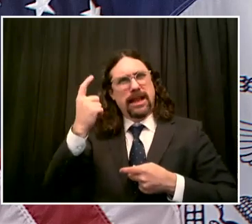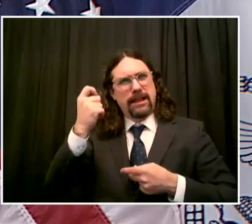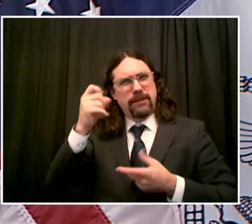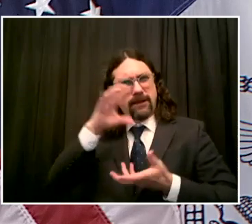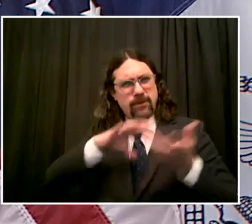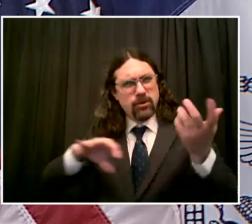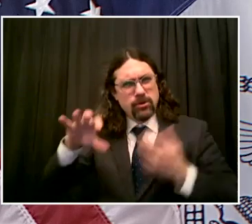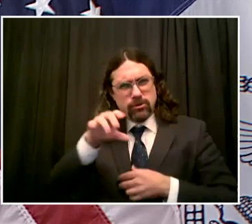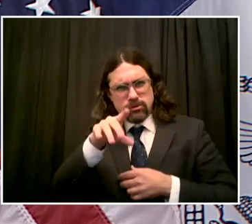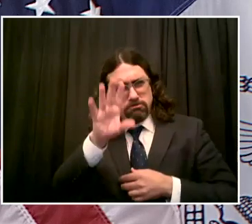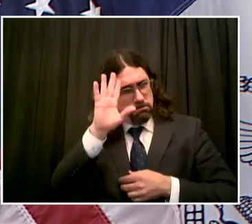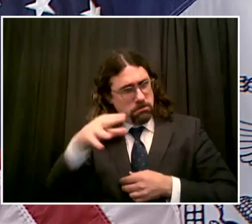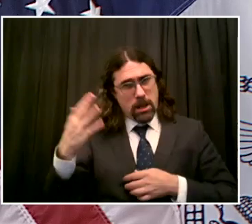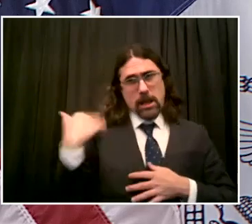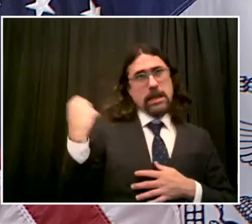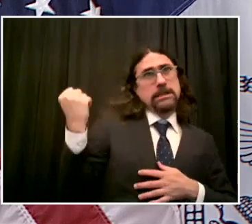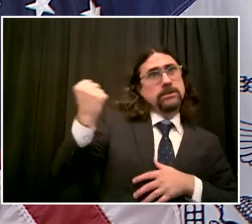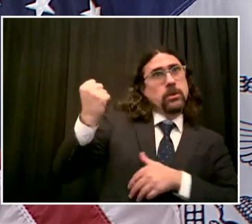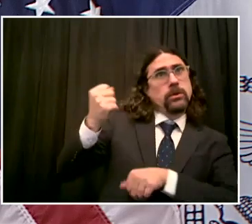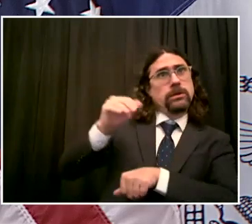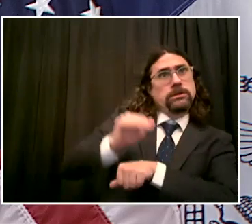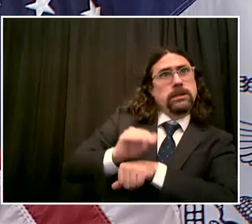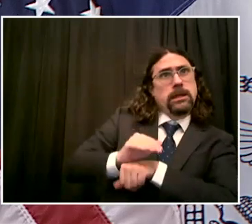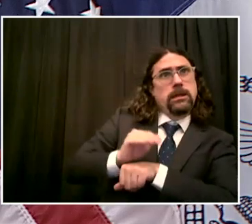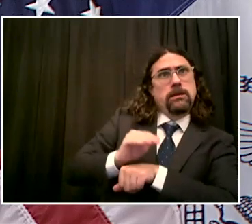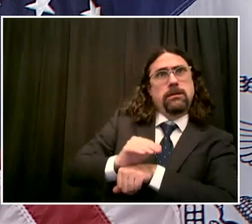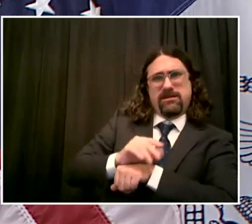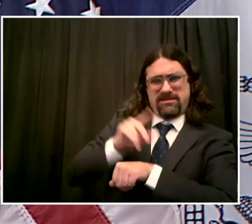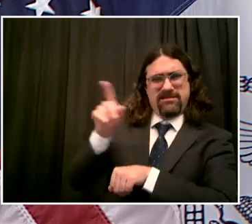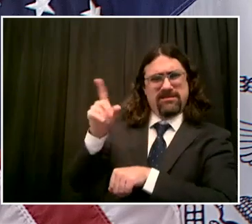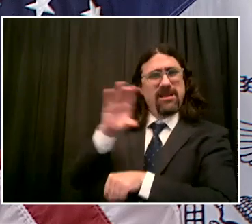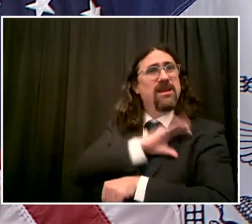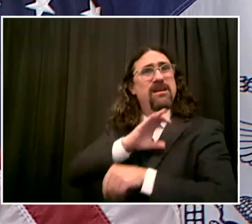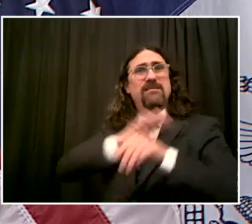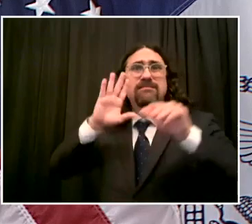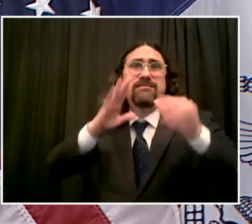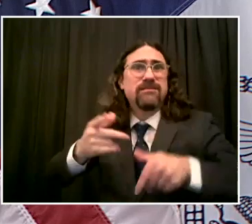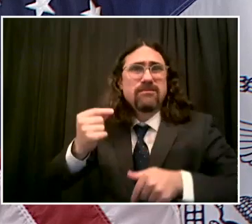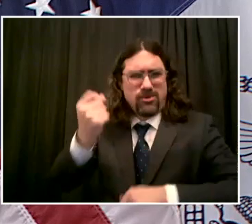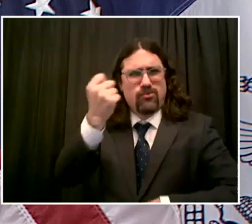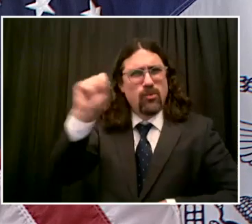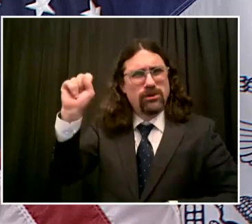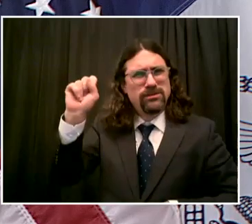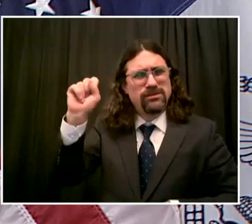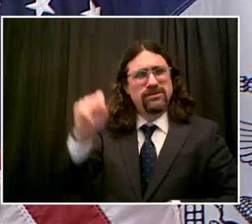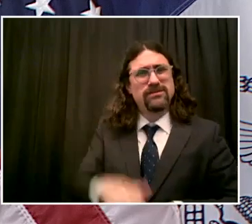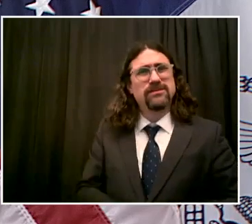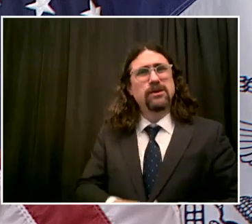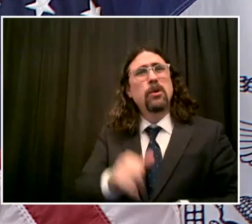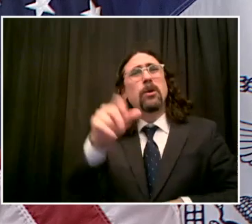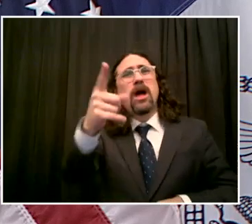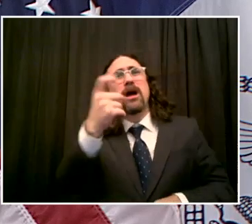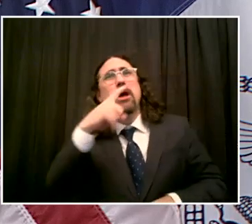PEOPLE AND NOT PEACEFUL PEOPLE. NOT BSAR. WE WILL GO BACK TO